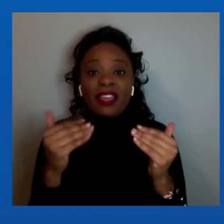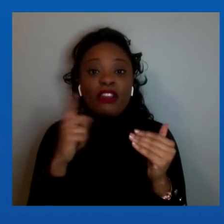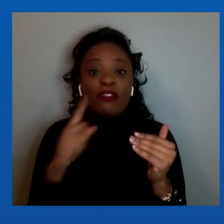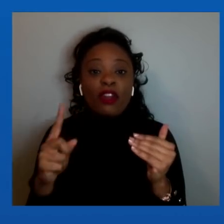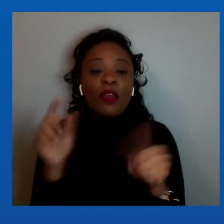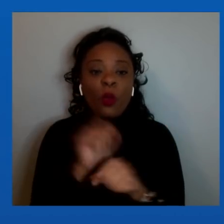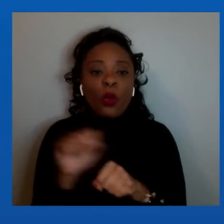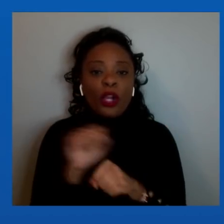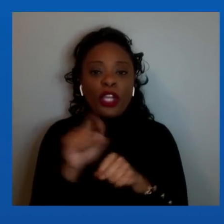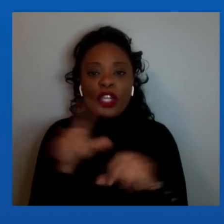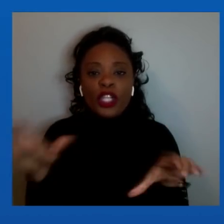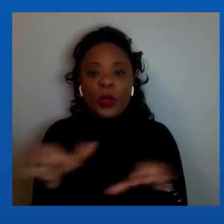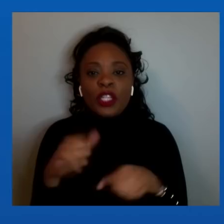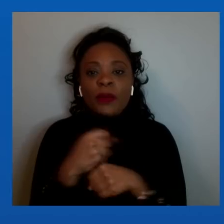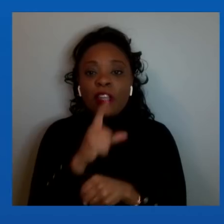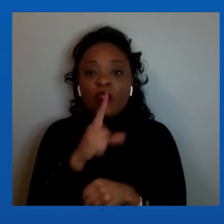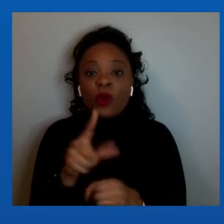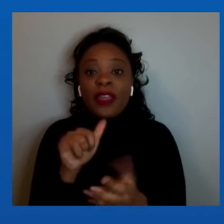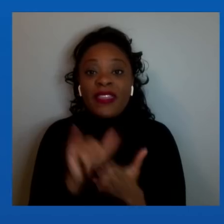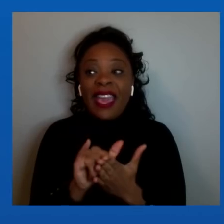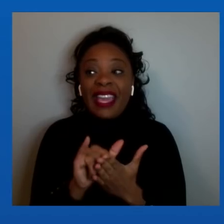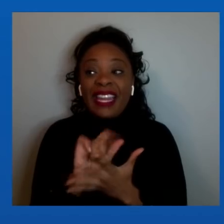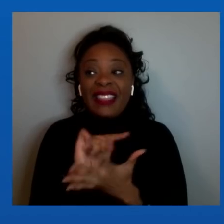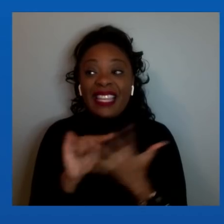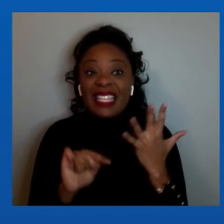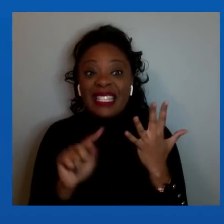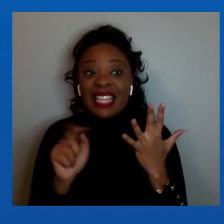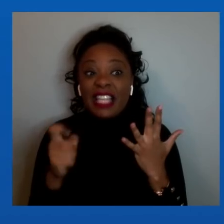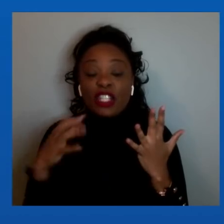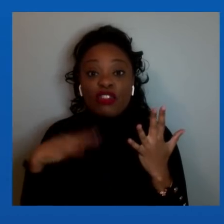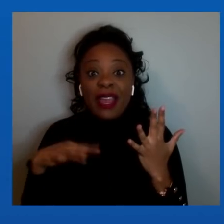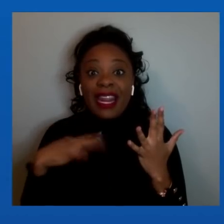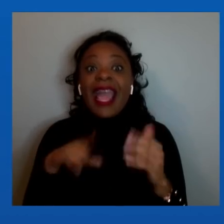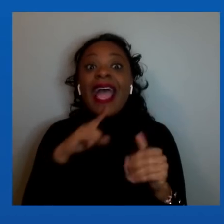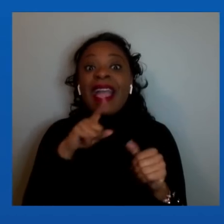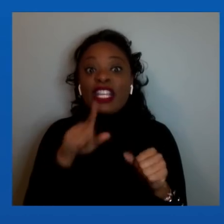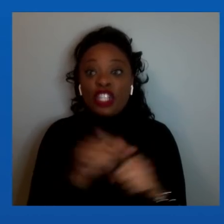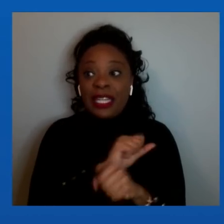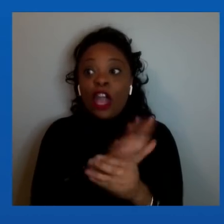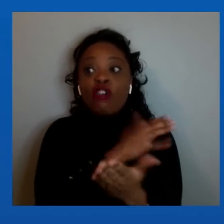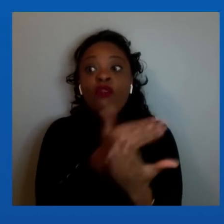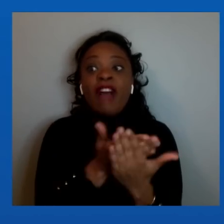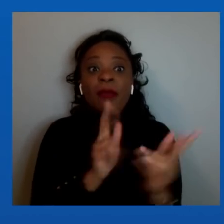to make sure these tax credits actually reach the people they are intended to help.